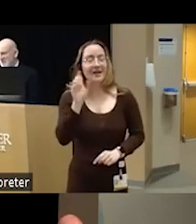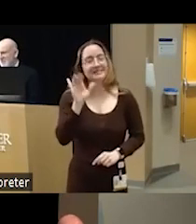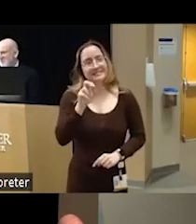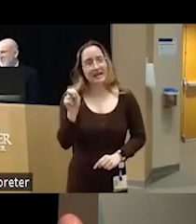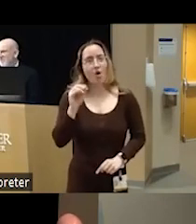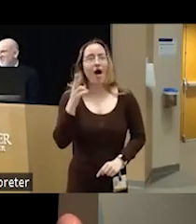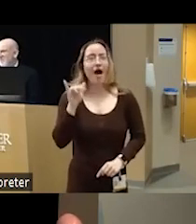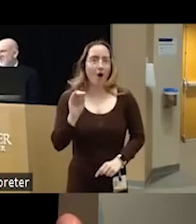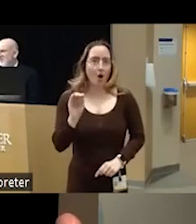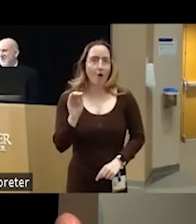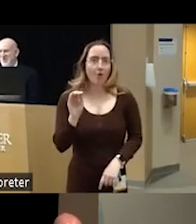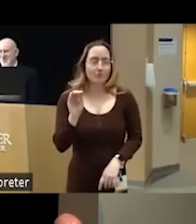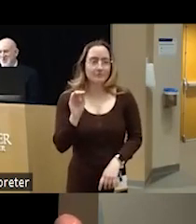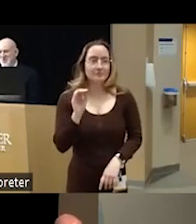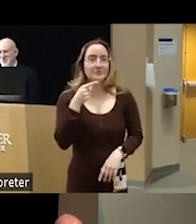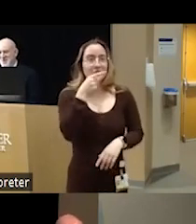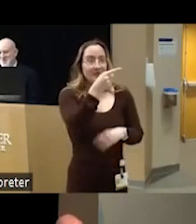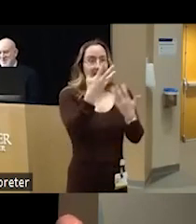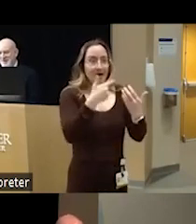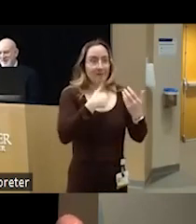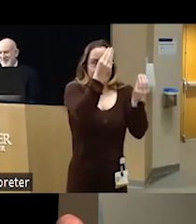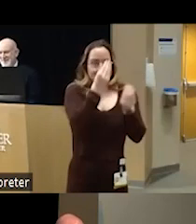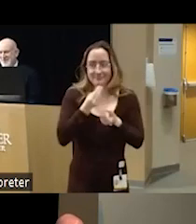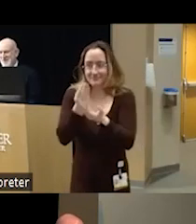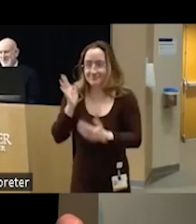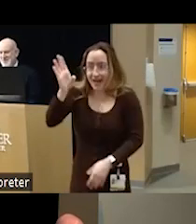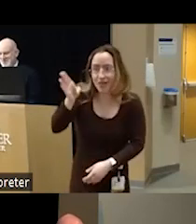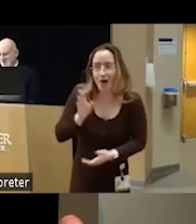wanted to make sure I said hello to you from him and he's gonna watch the recording.